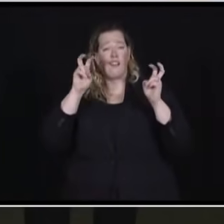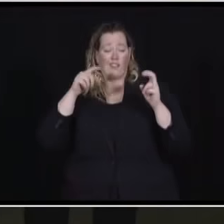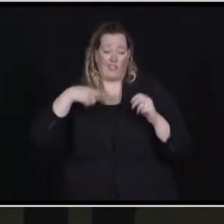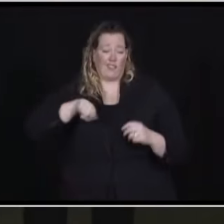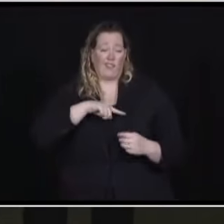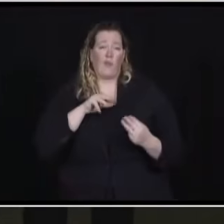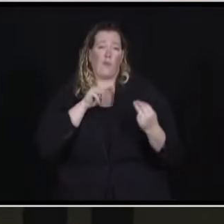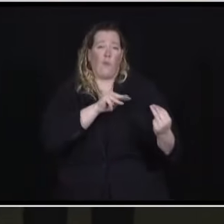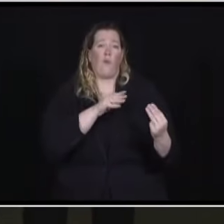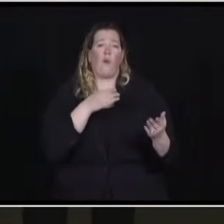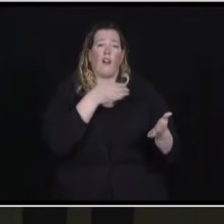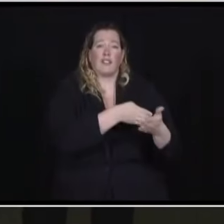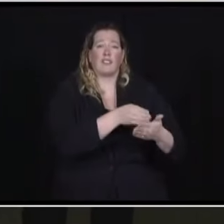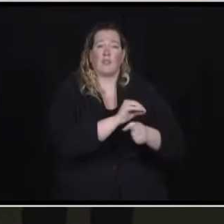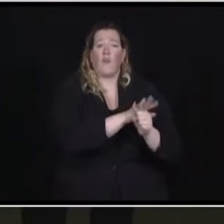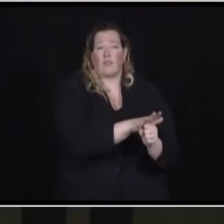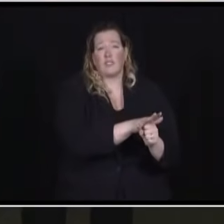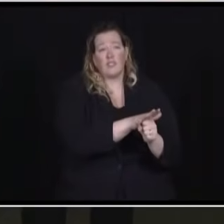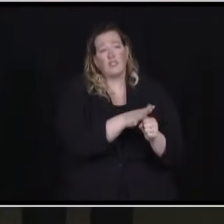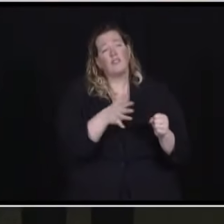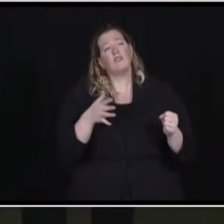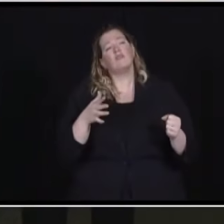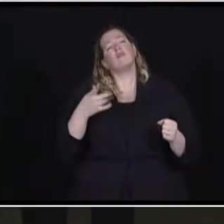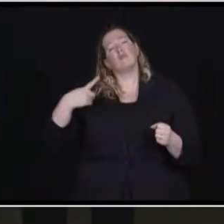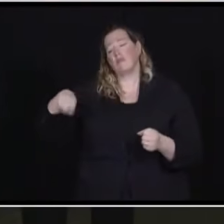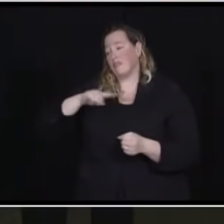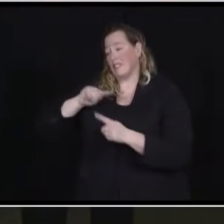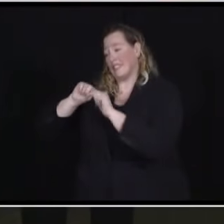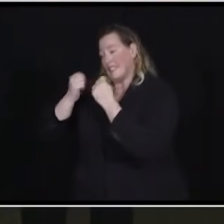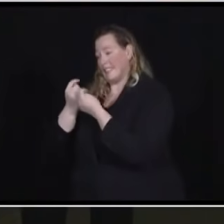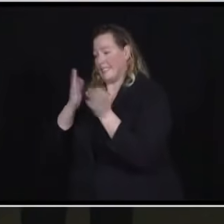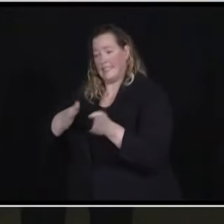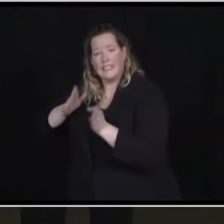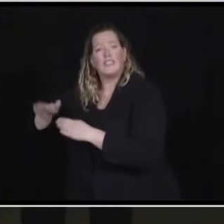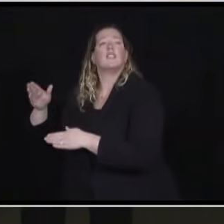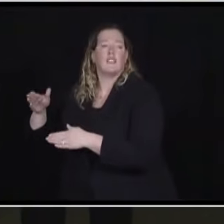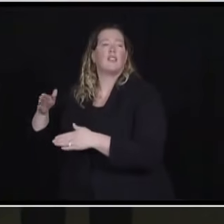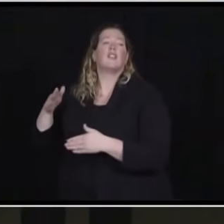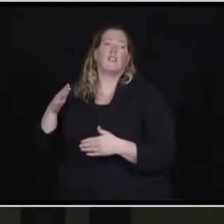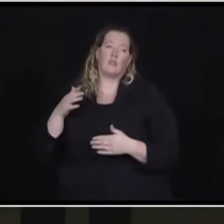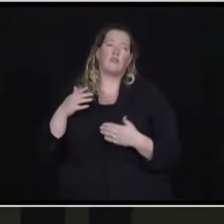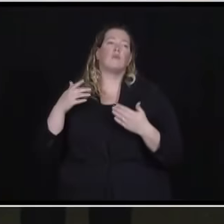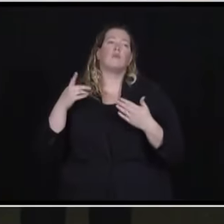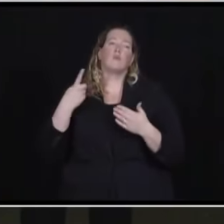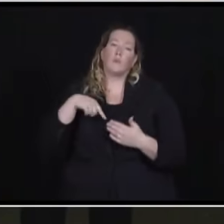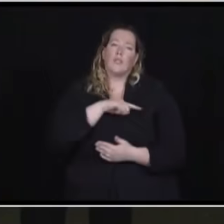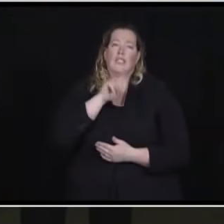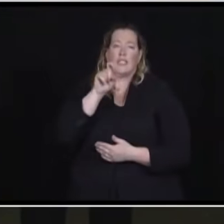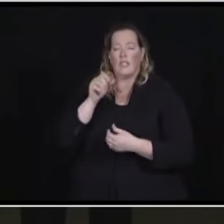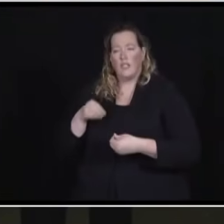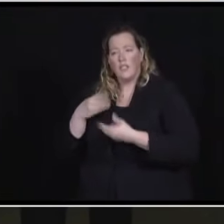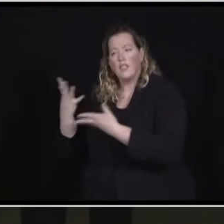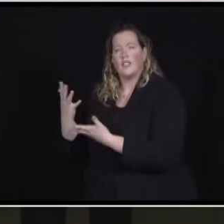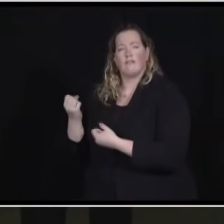get to see as much and don't get to hear as much of just how incredible they are, how are they working and how dedicated they are,